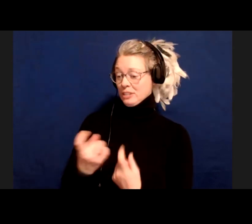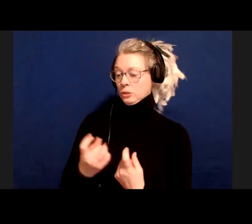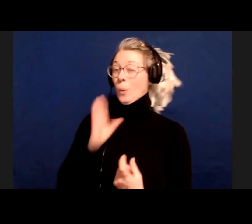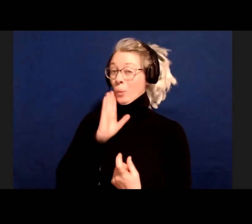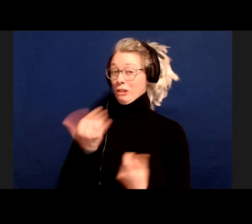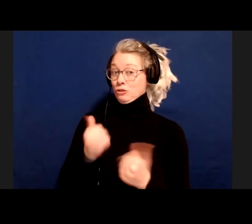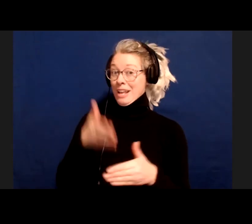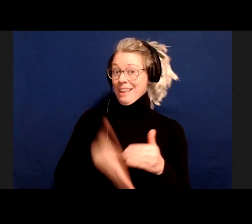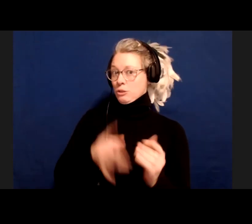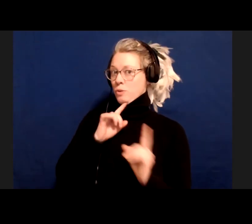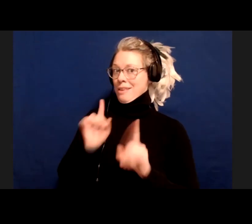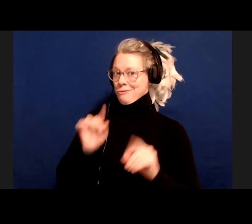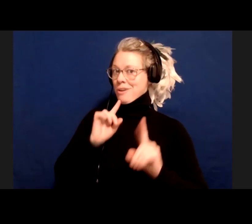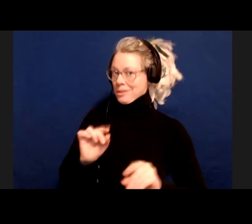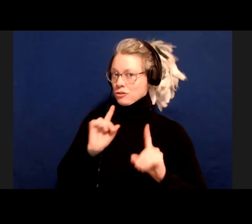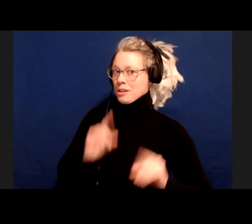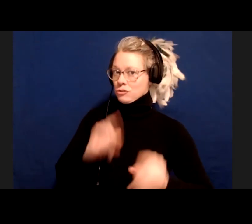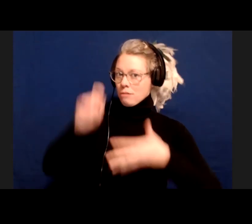end of our presentations.